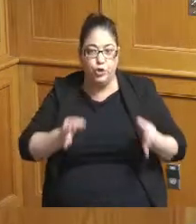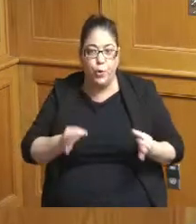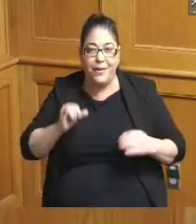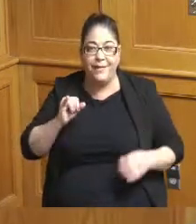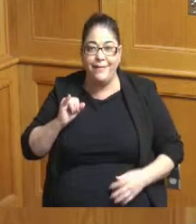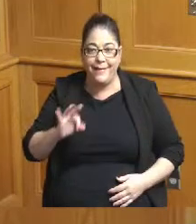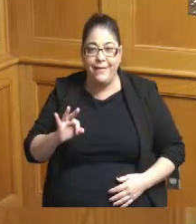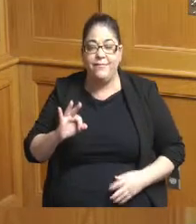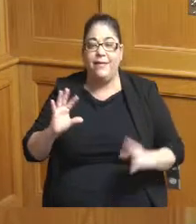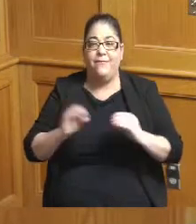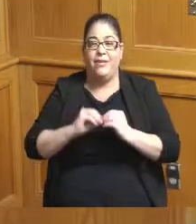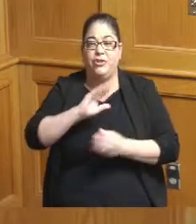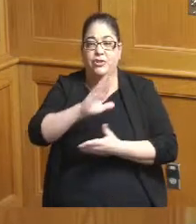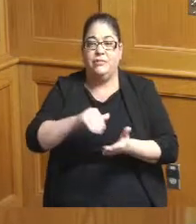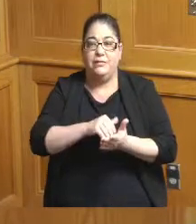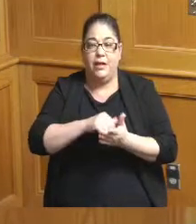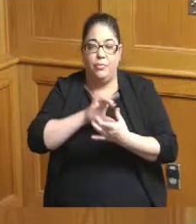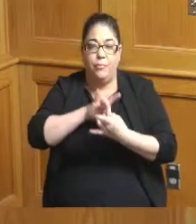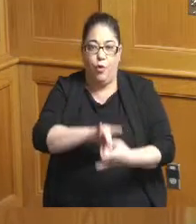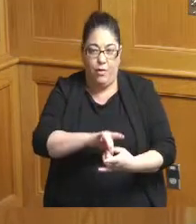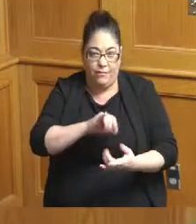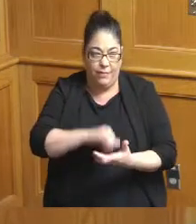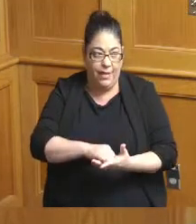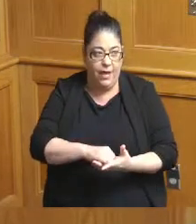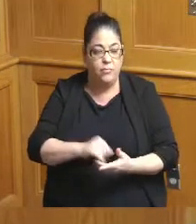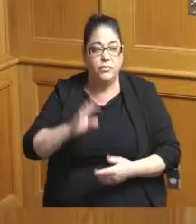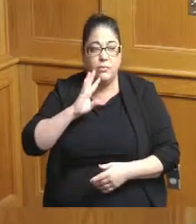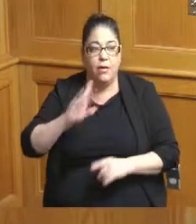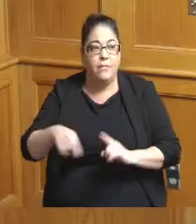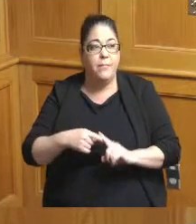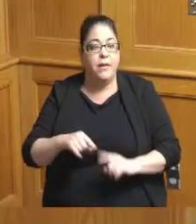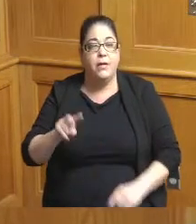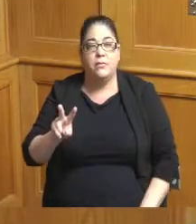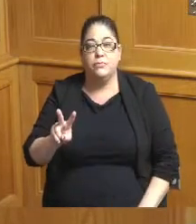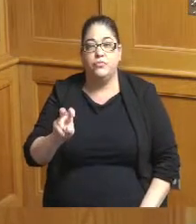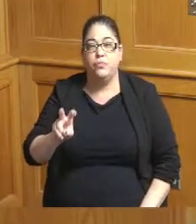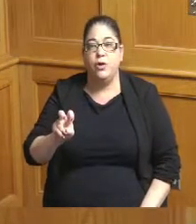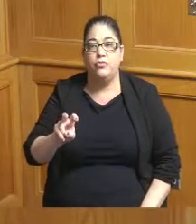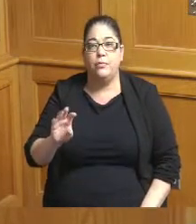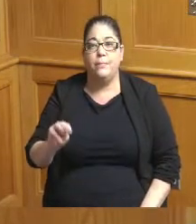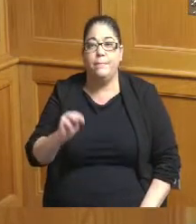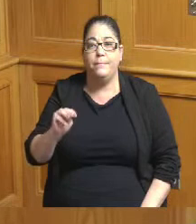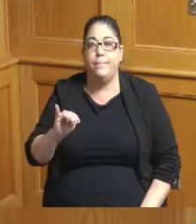what we're looking at and when we talk about 200 million I just think that's the beginning